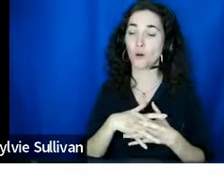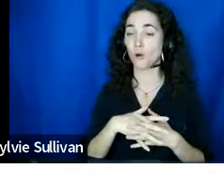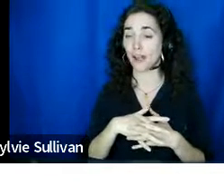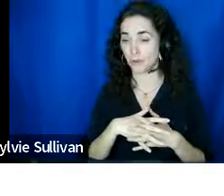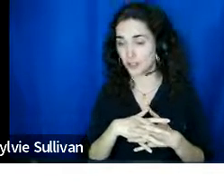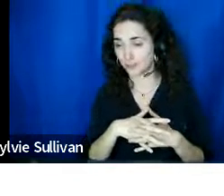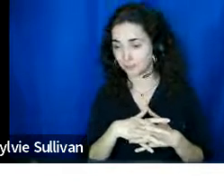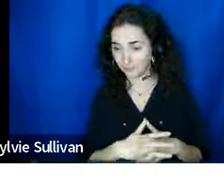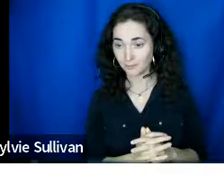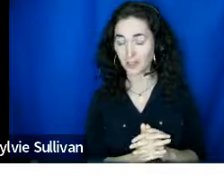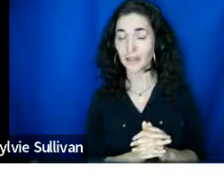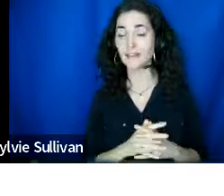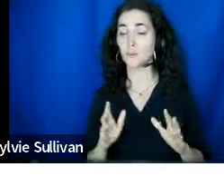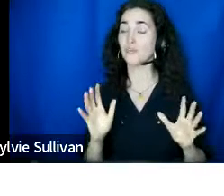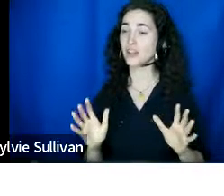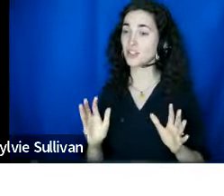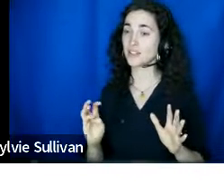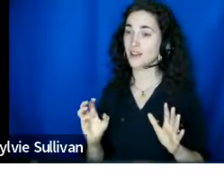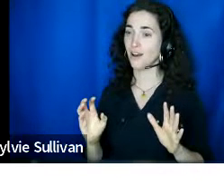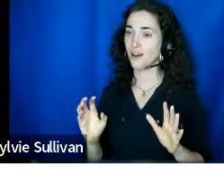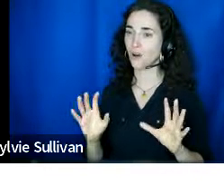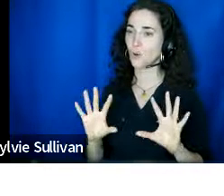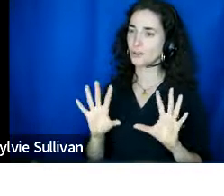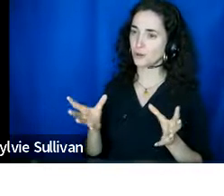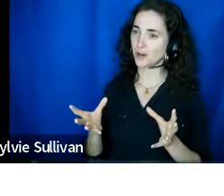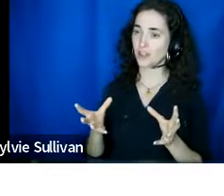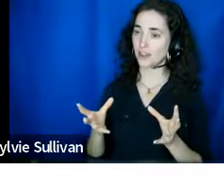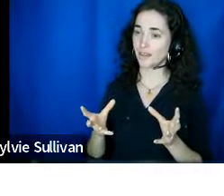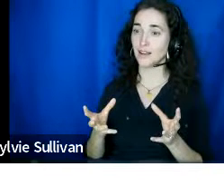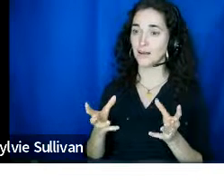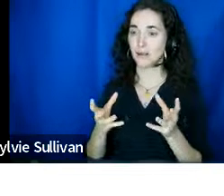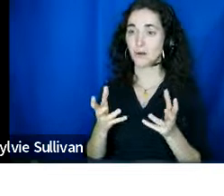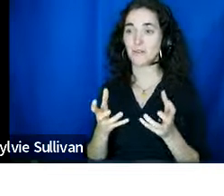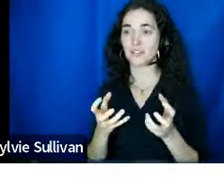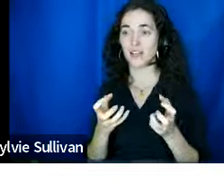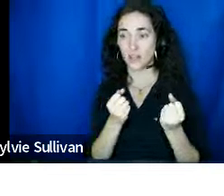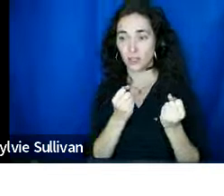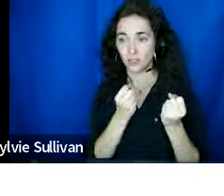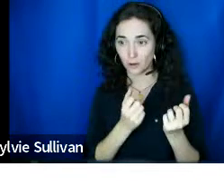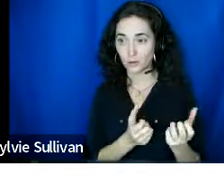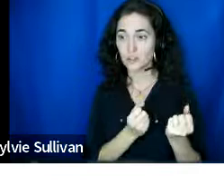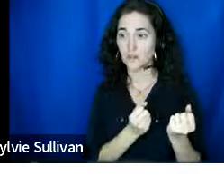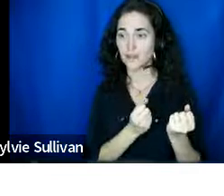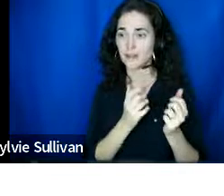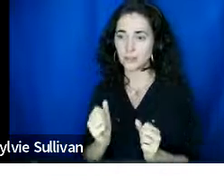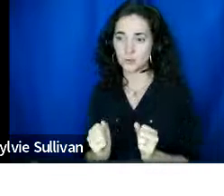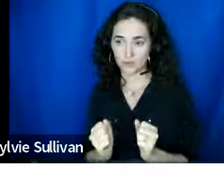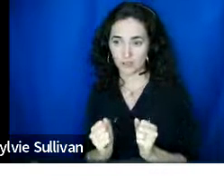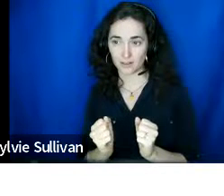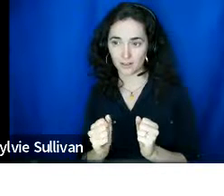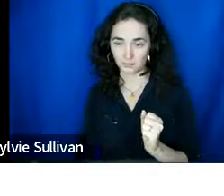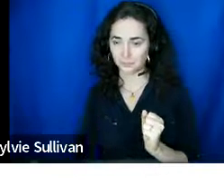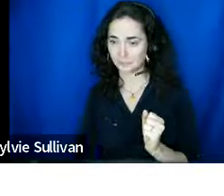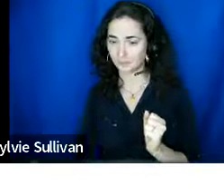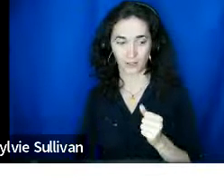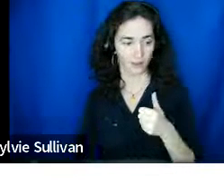part of her language again. The perfectionist are going to cringe at that, but I want to emphasize, learn something, and then use it.